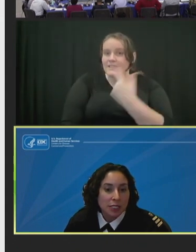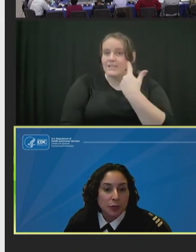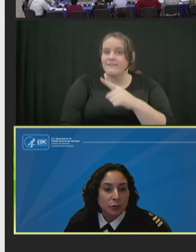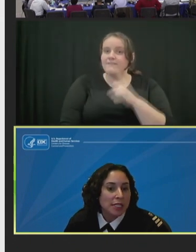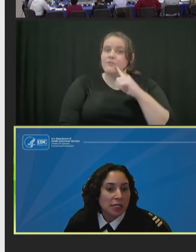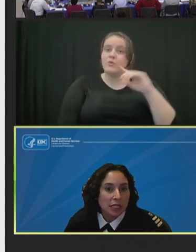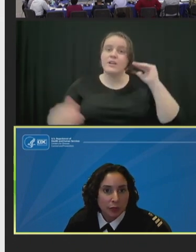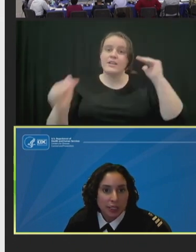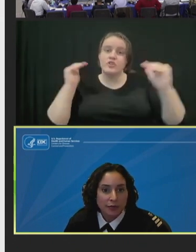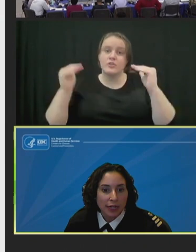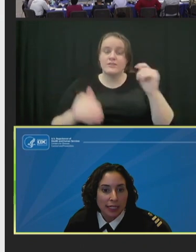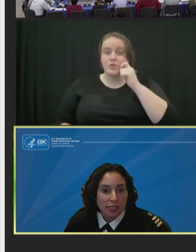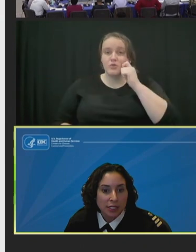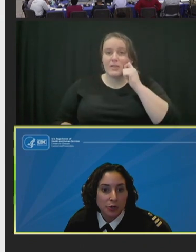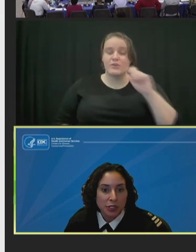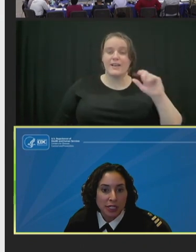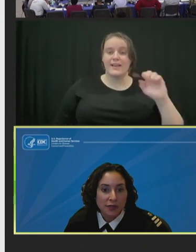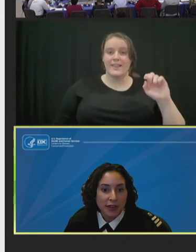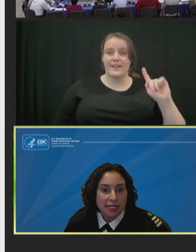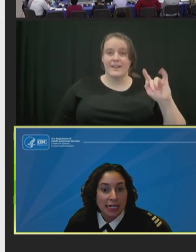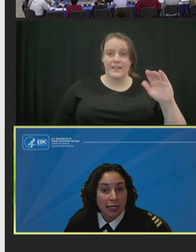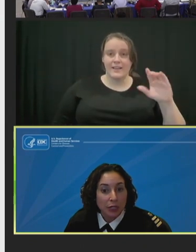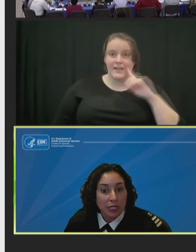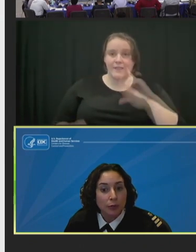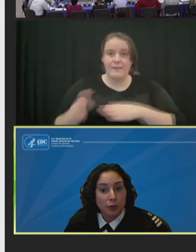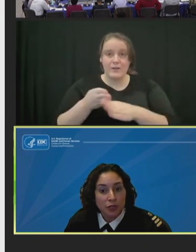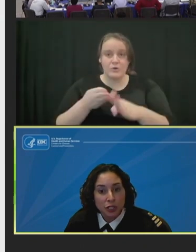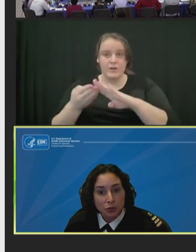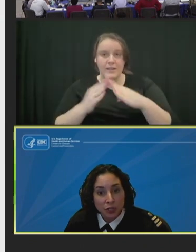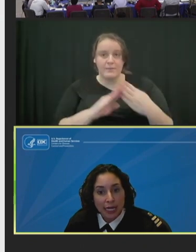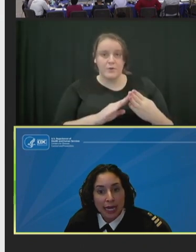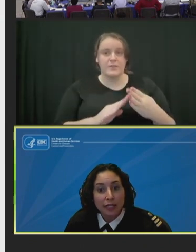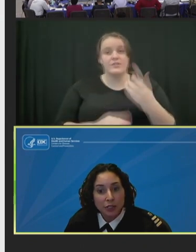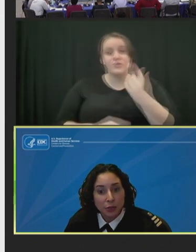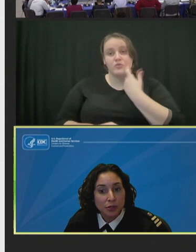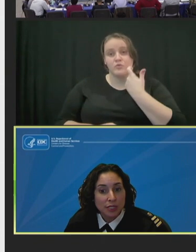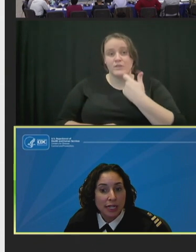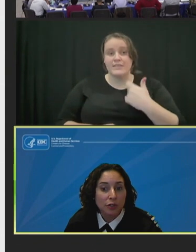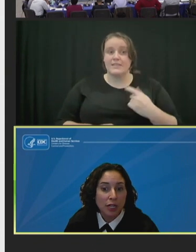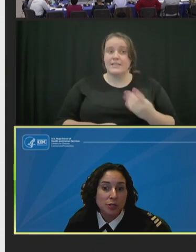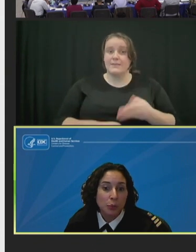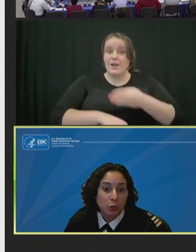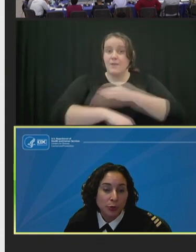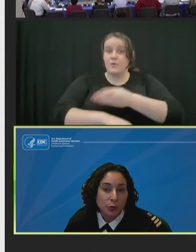been recently redefined to address vaccine equity in both children and adults and across multiple